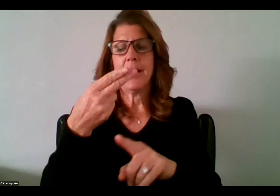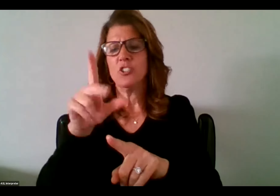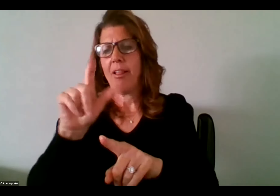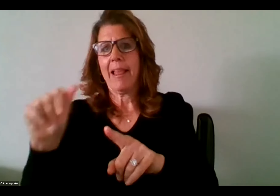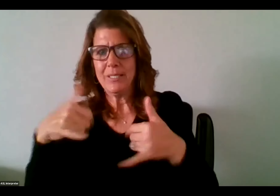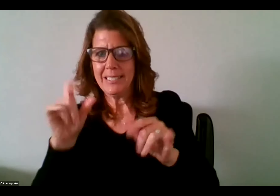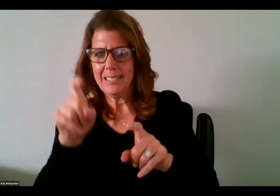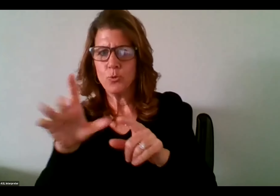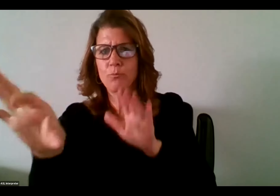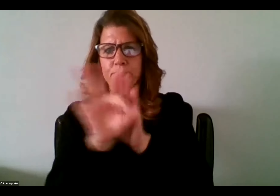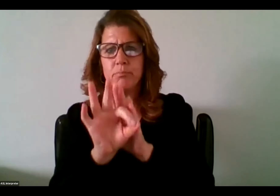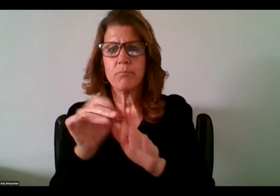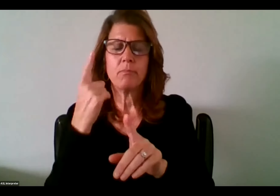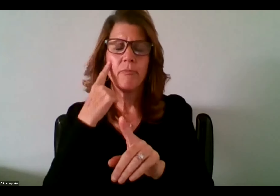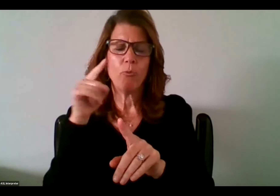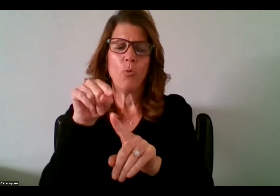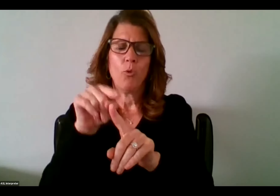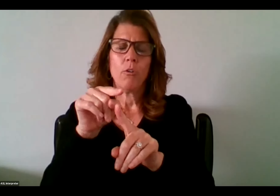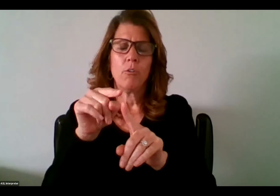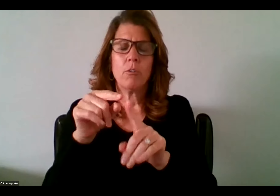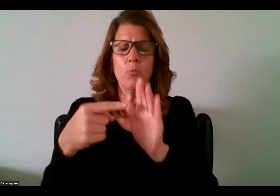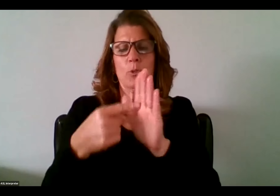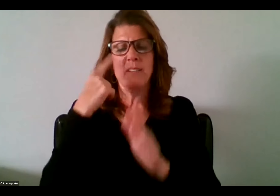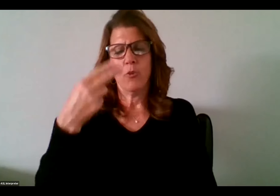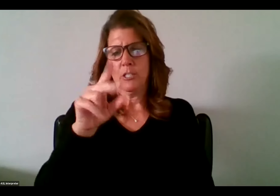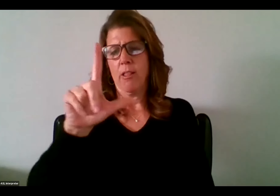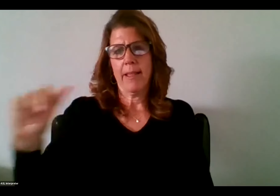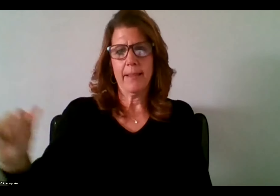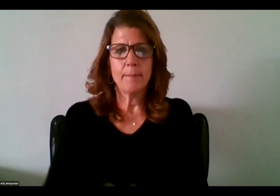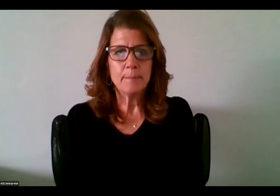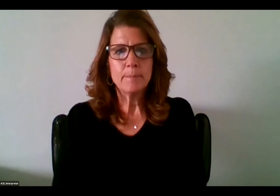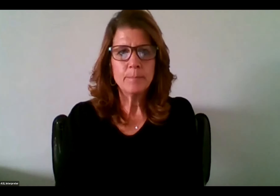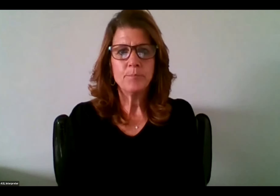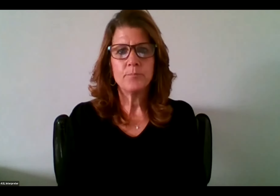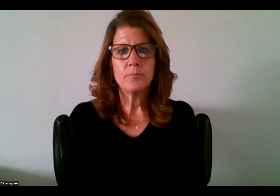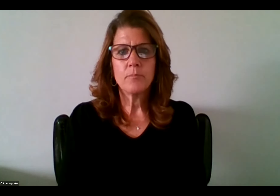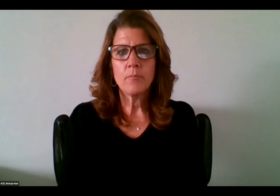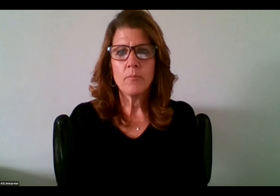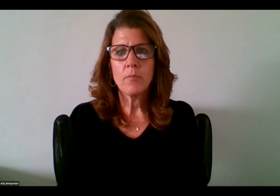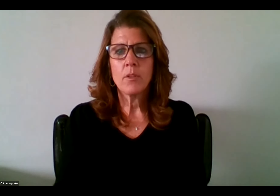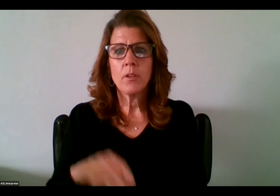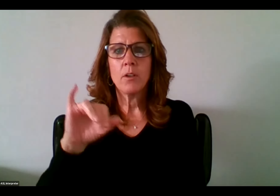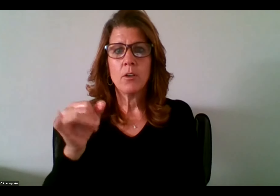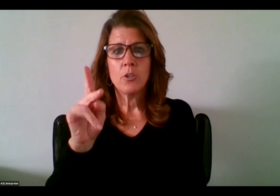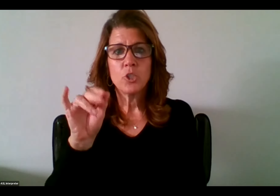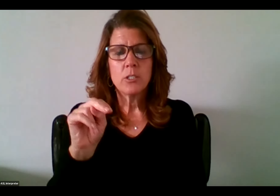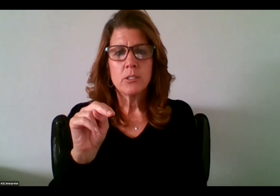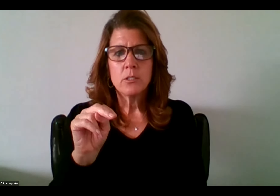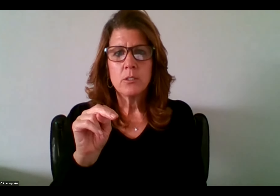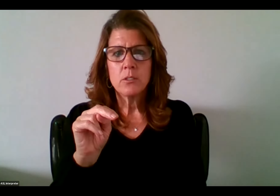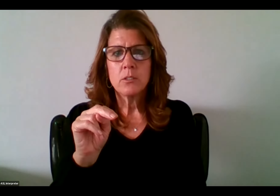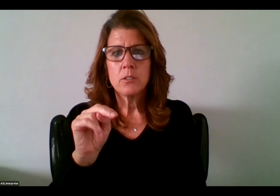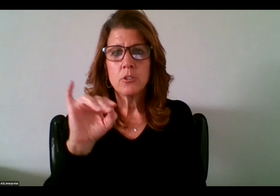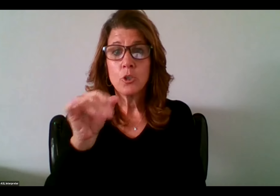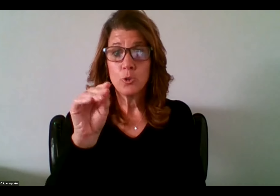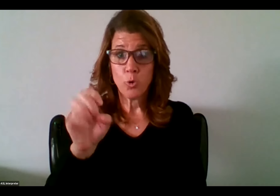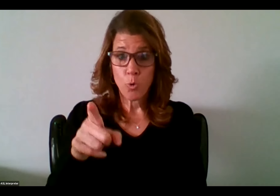representative. >> Joe do you have a question or comment.